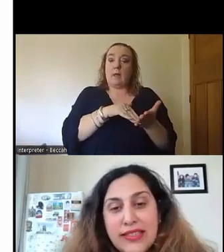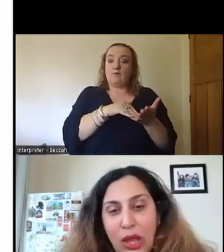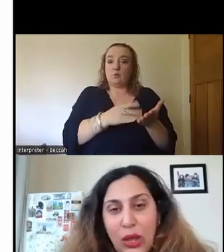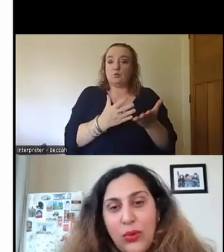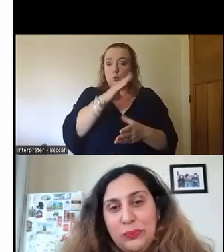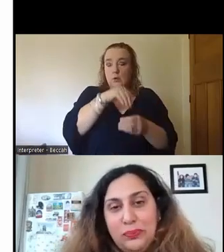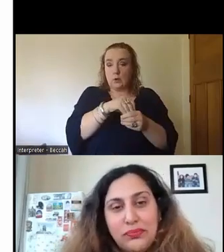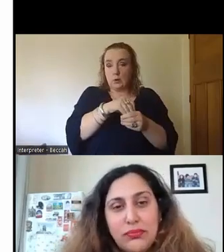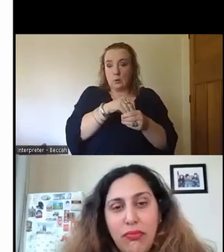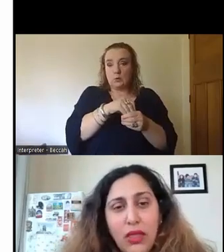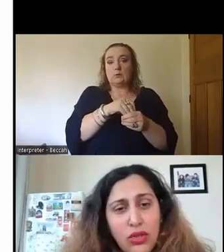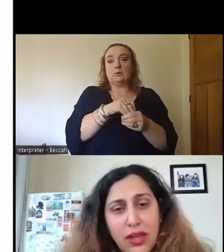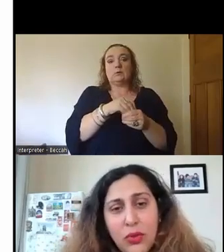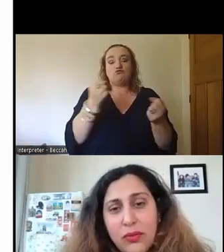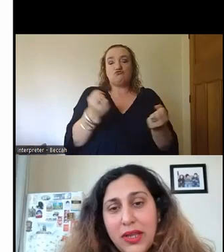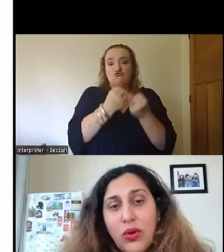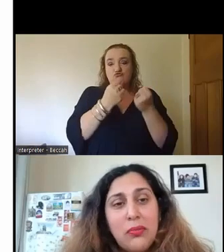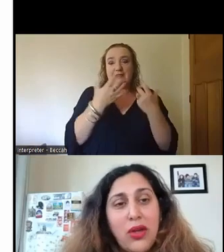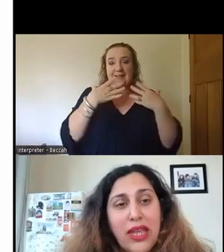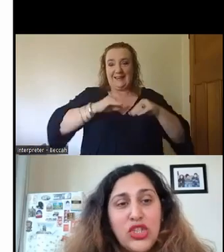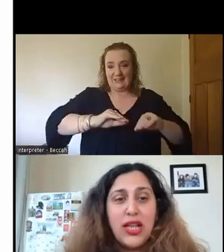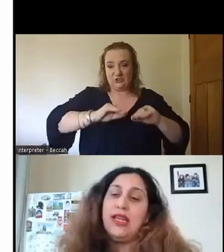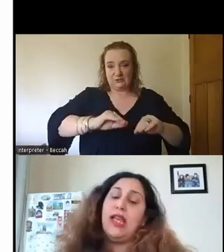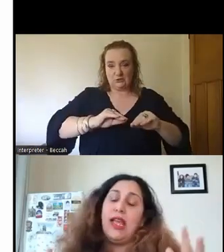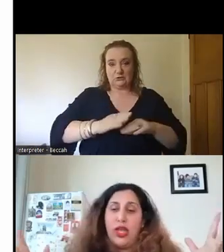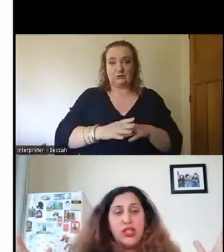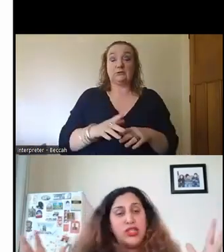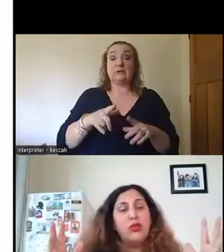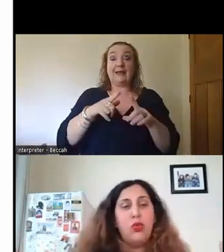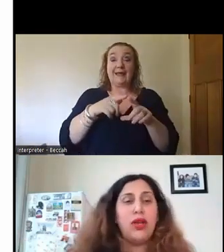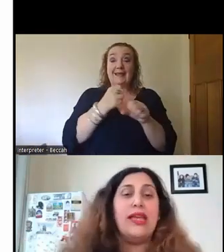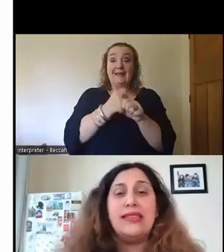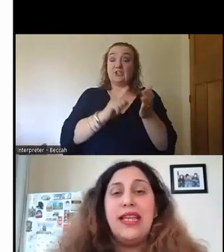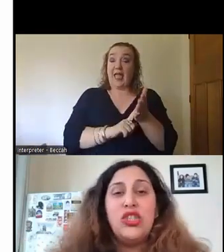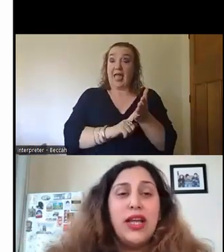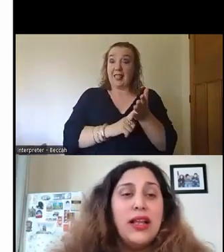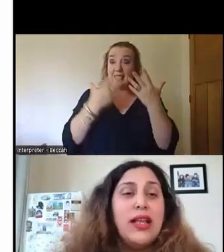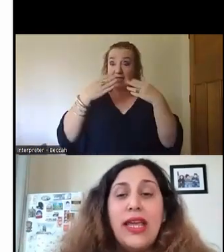So today I'm gonna be talking about EGL and education. What is EGL?